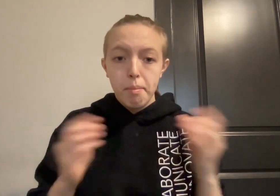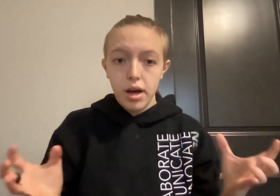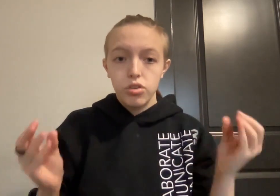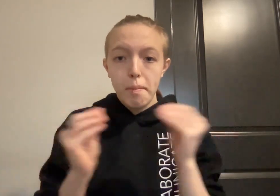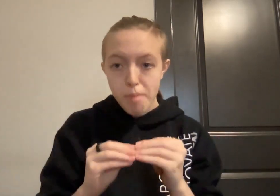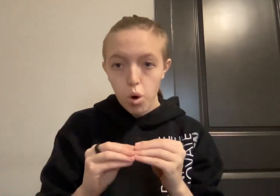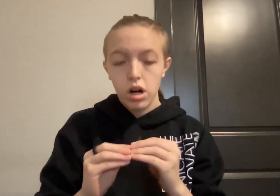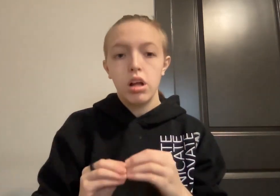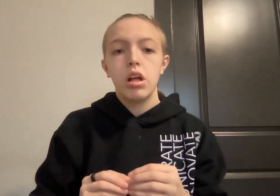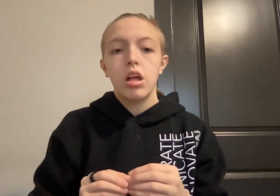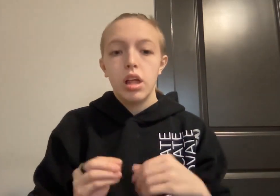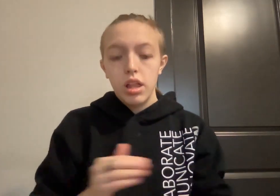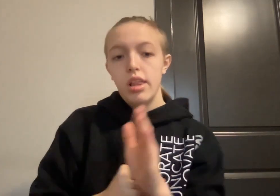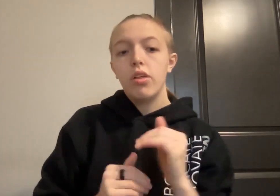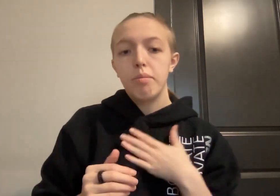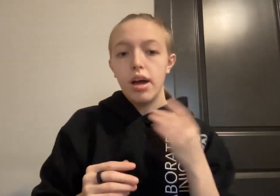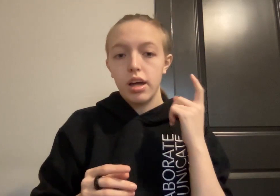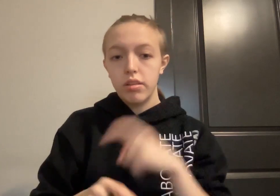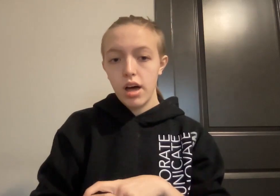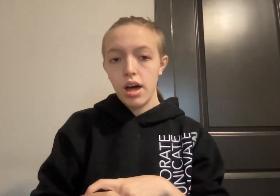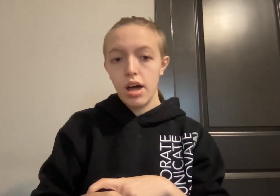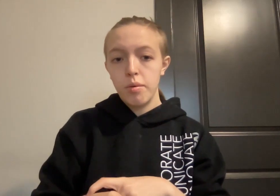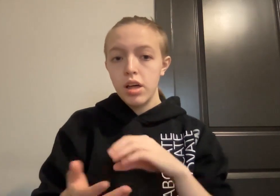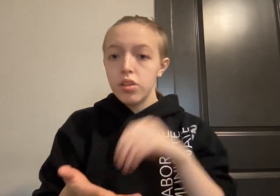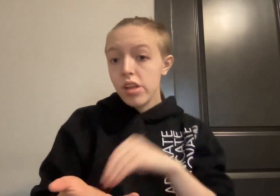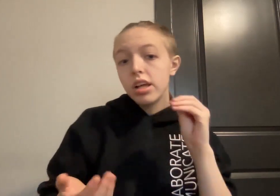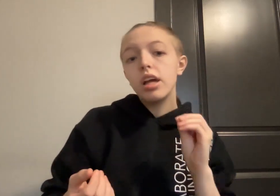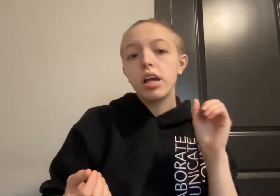much more. Through my time studying